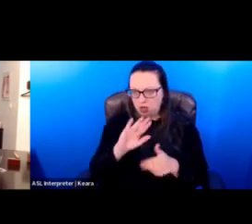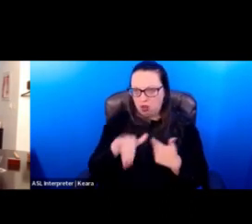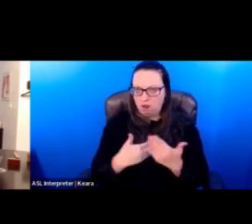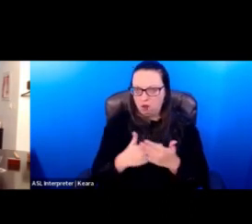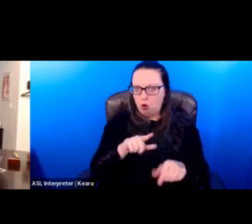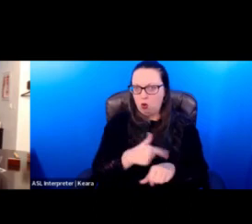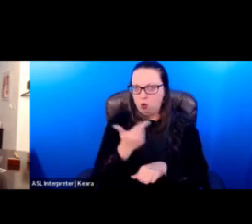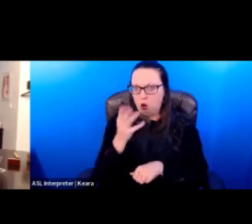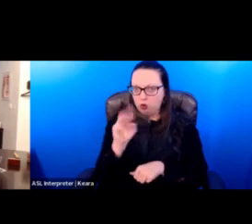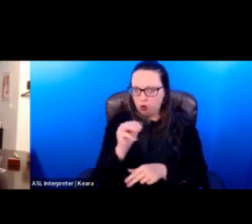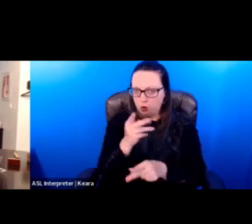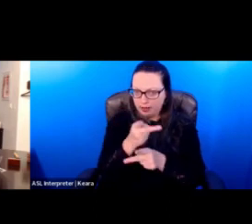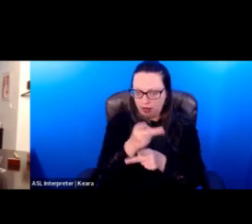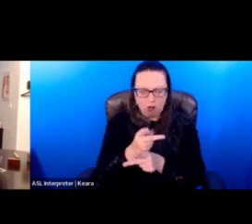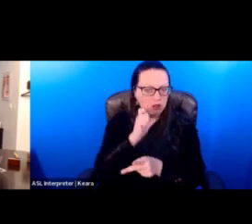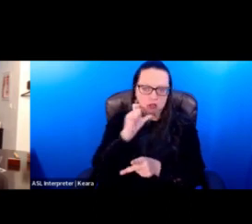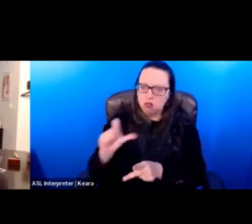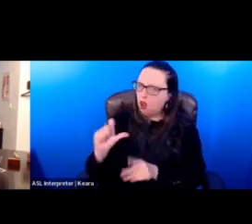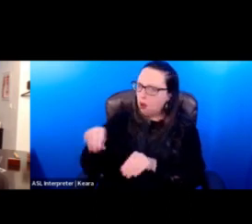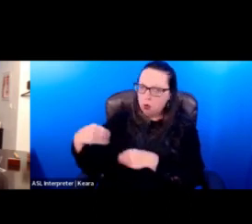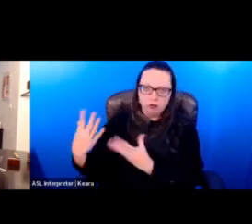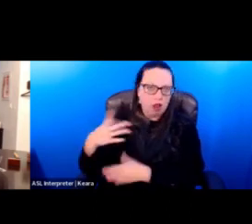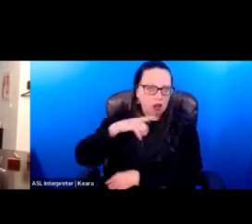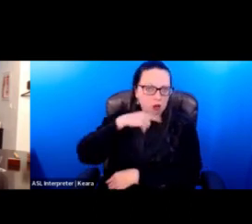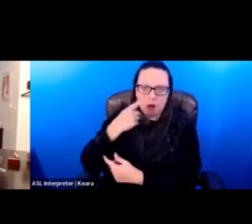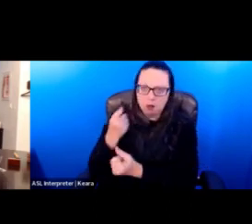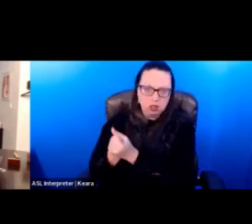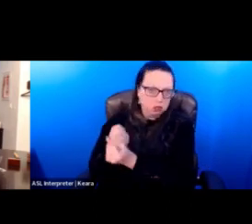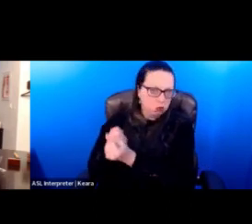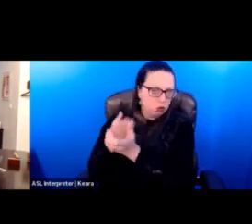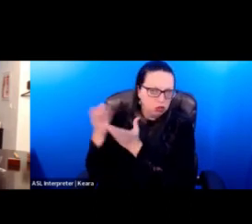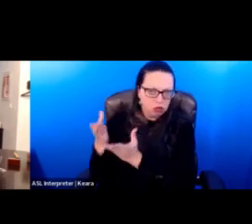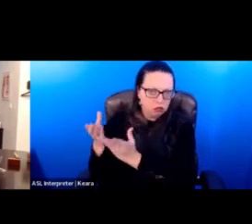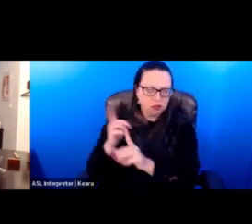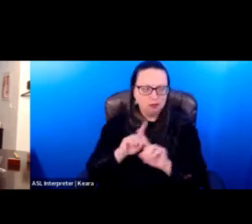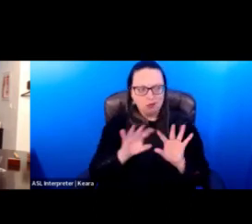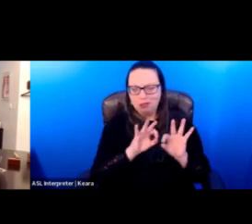provided by some publicly funded service. But it's provided by family members, friends and